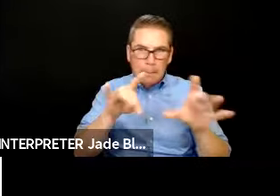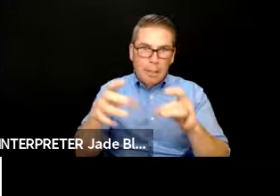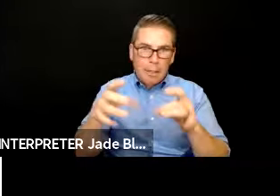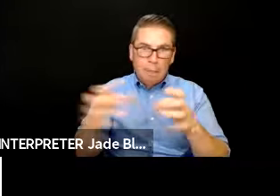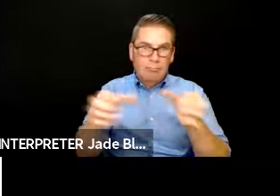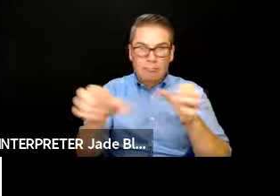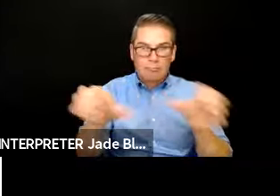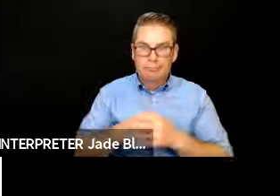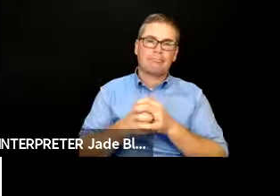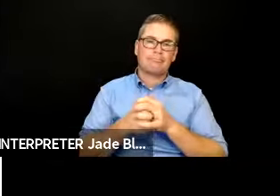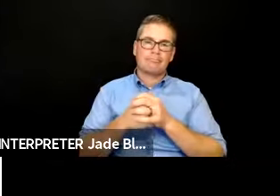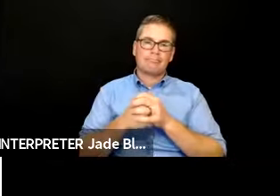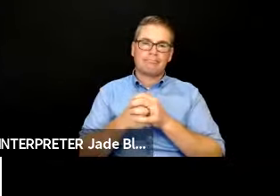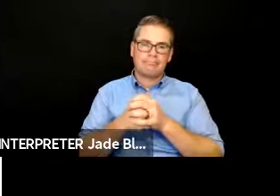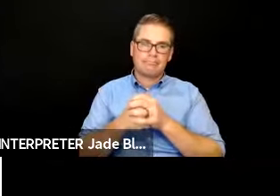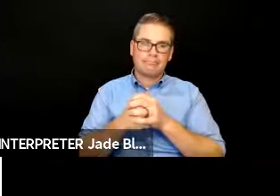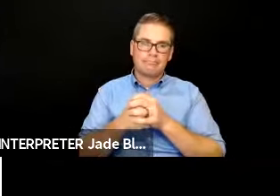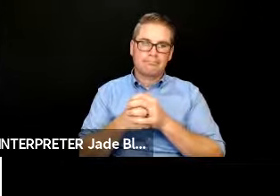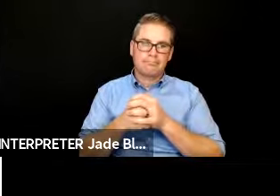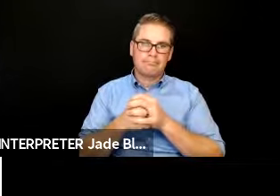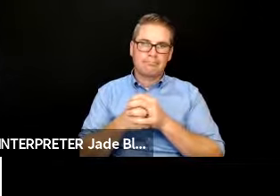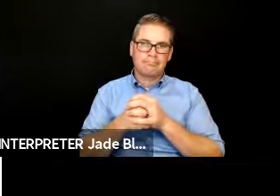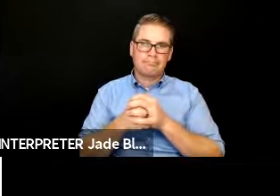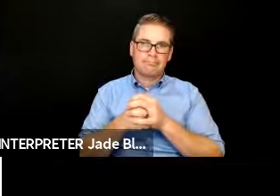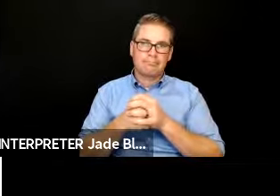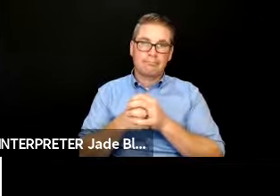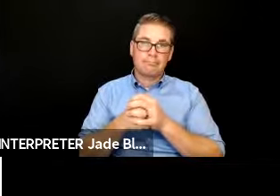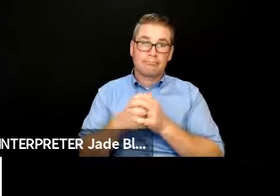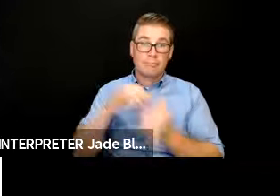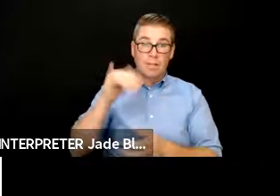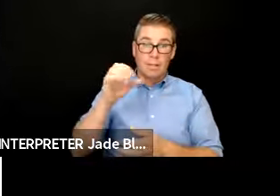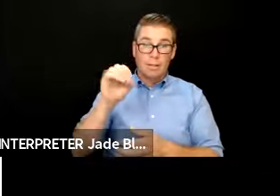Because I don't have enough time to actually place each of you individually into a room.